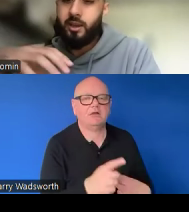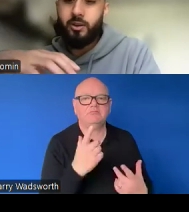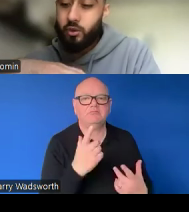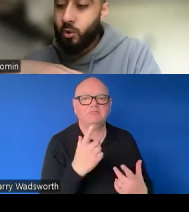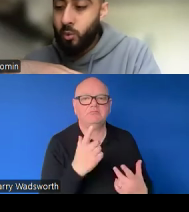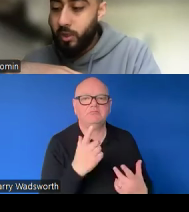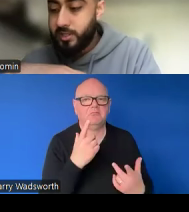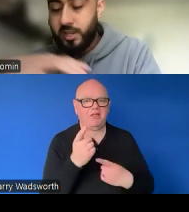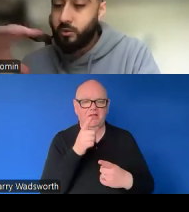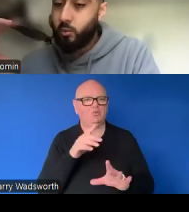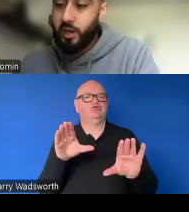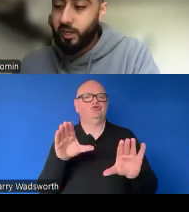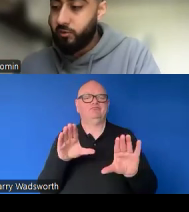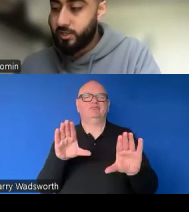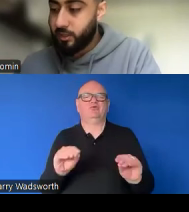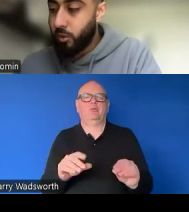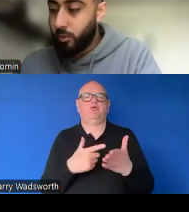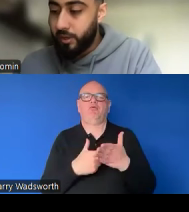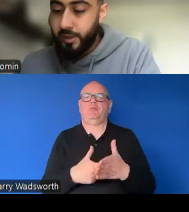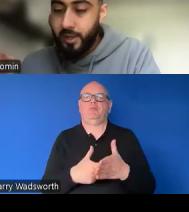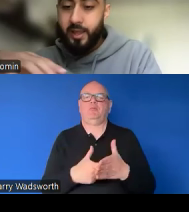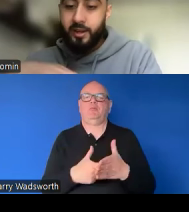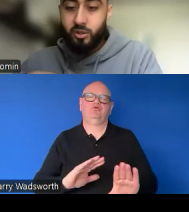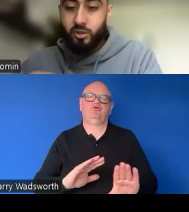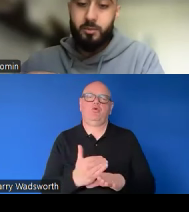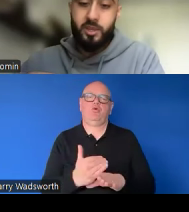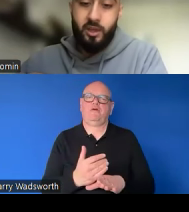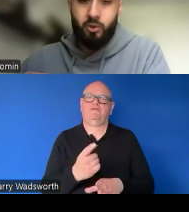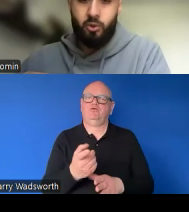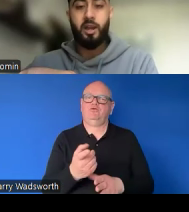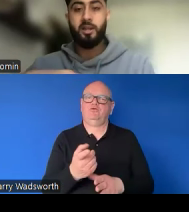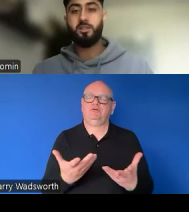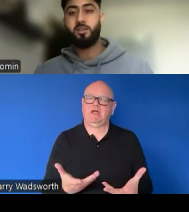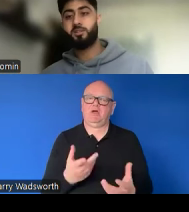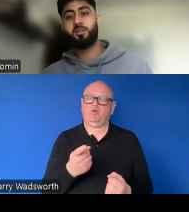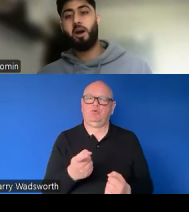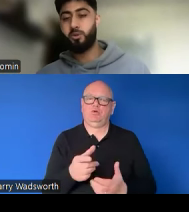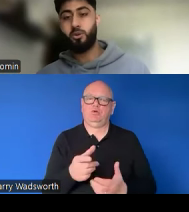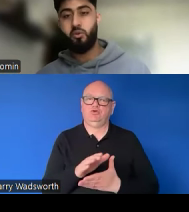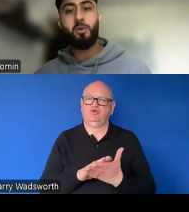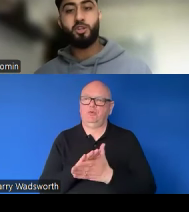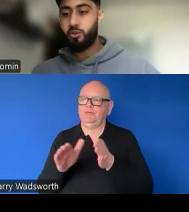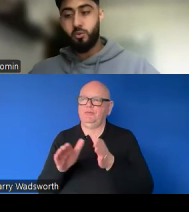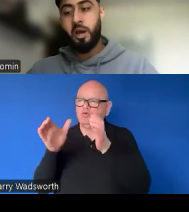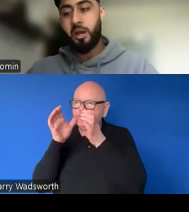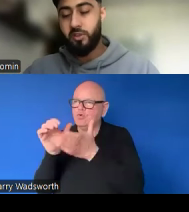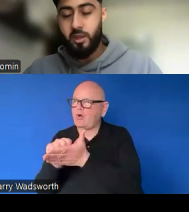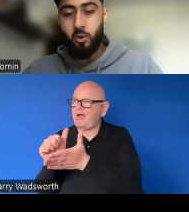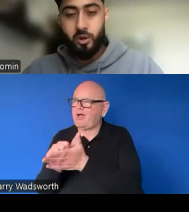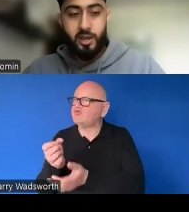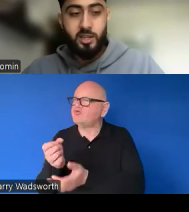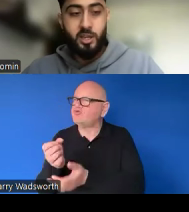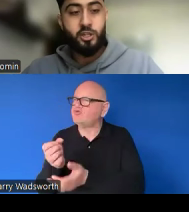"Okay, you know what? This isn't working for us at the moment." It doesn't mean that google ads is absolutely rubbish and doesn't work for the organization,